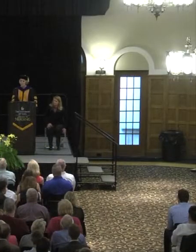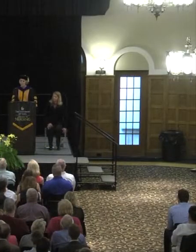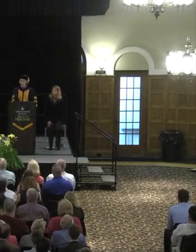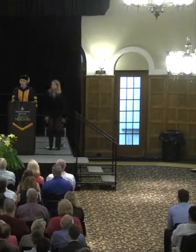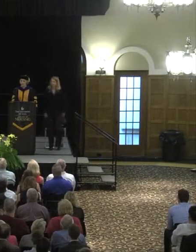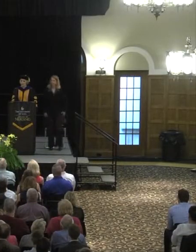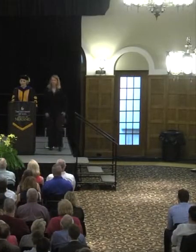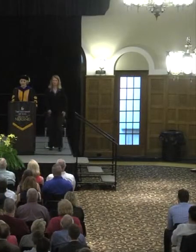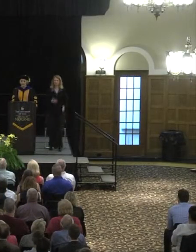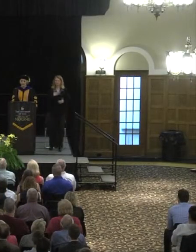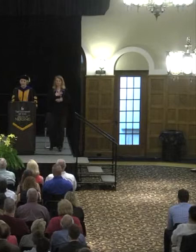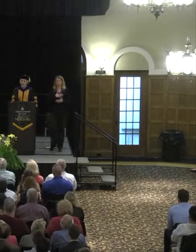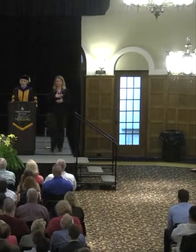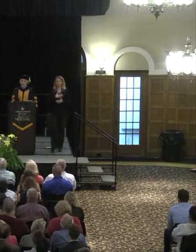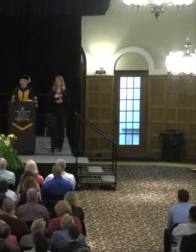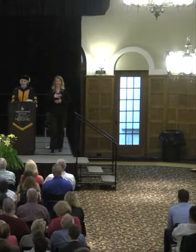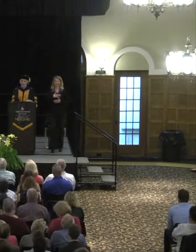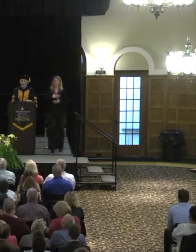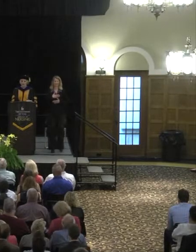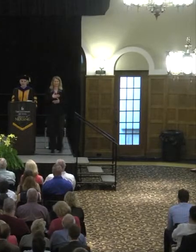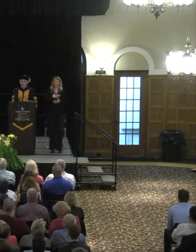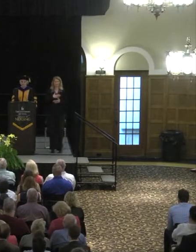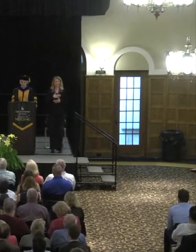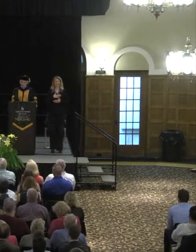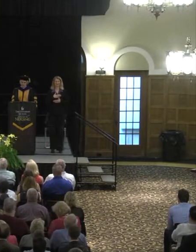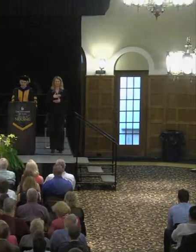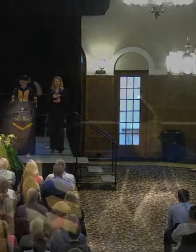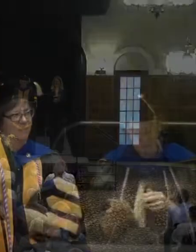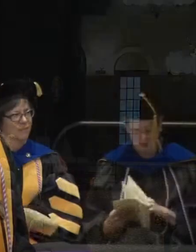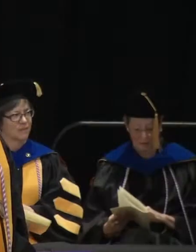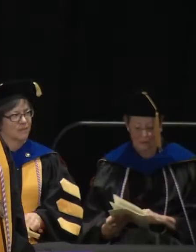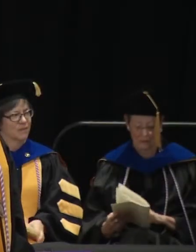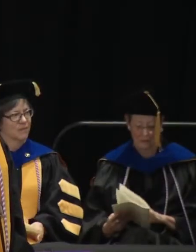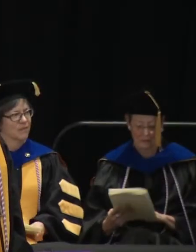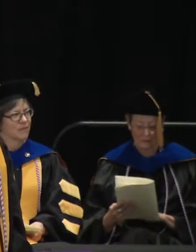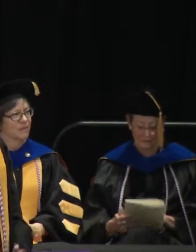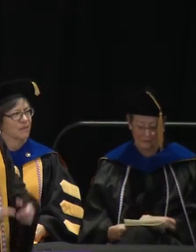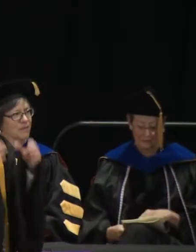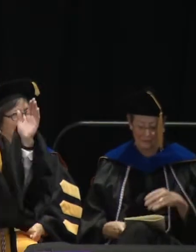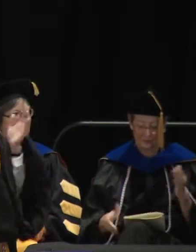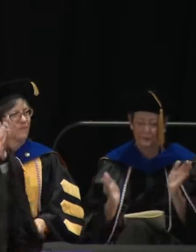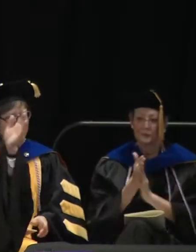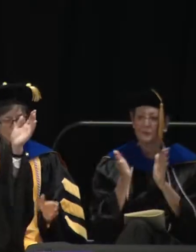Please join me in offering our heartiest congratulations to these, our newest graduates.